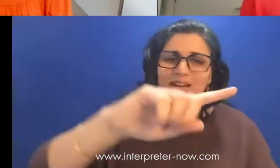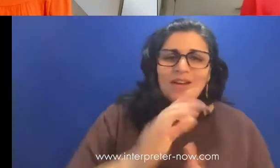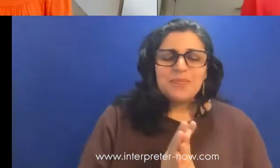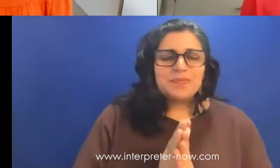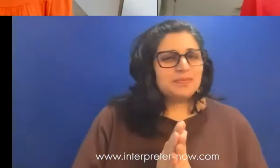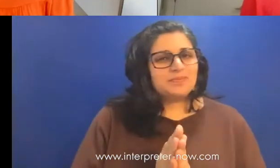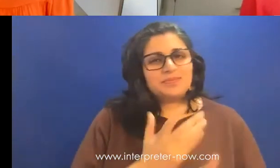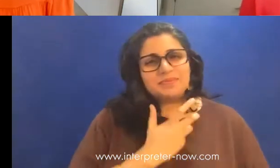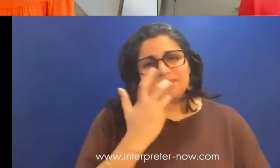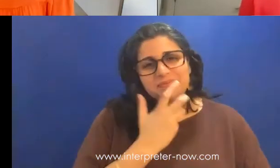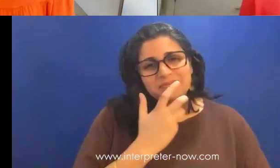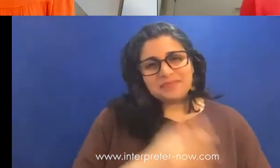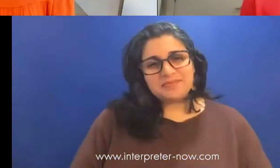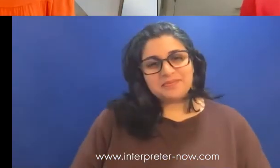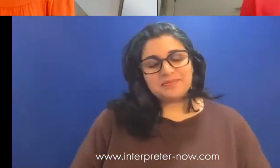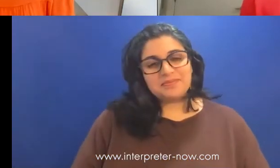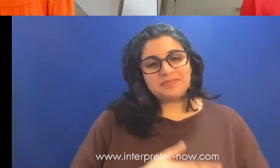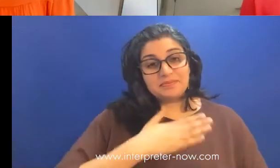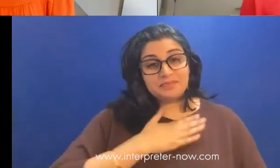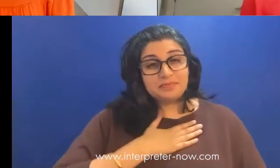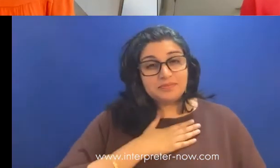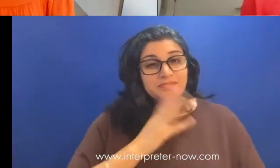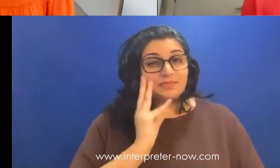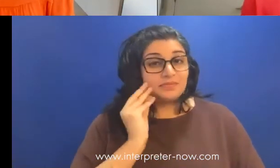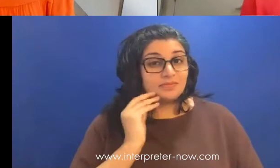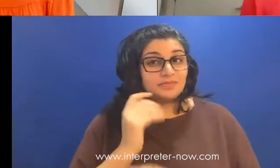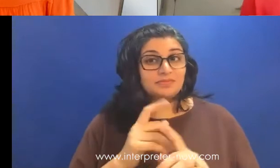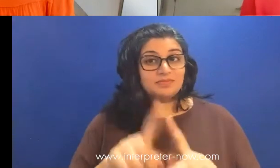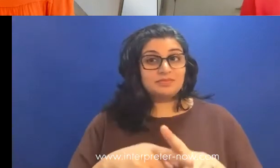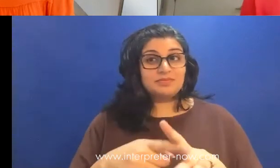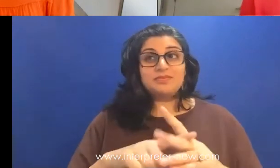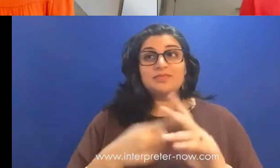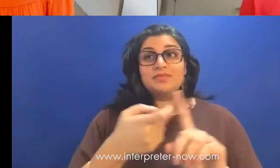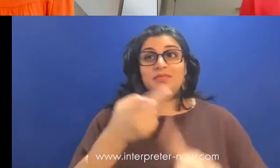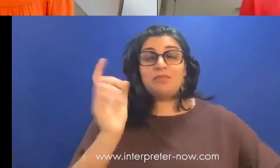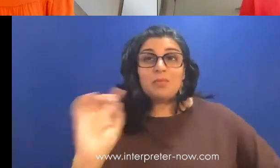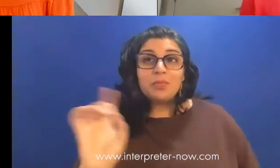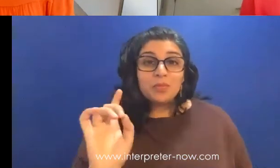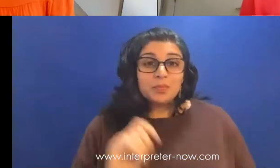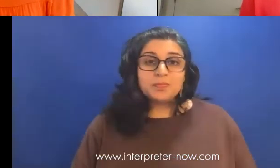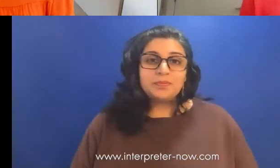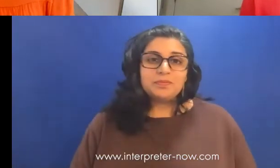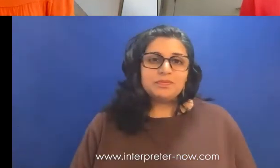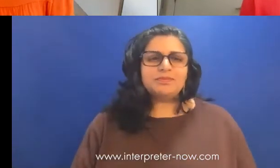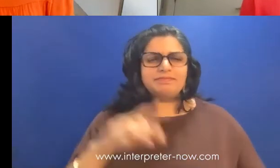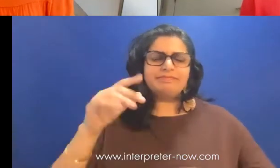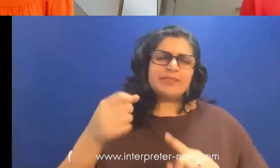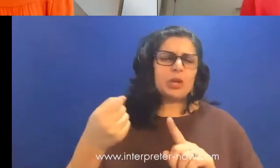I think where my sort of experience is different from many of the women of color whom I've